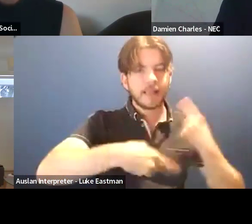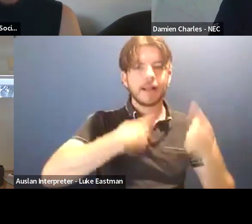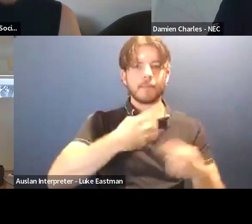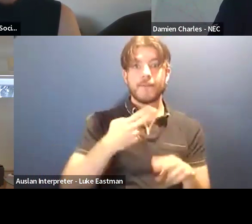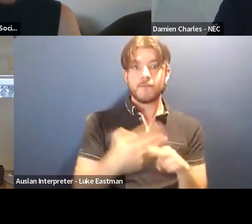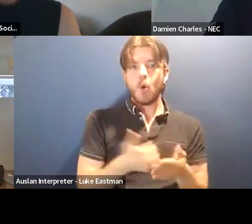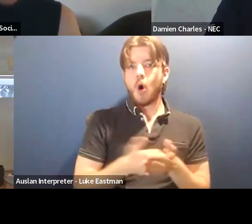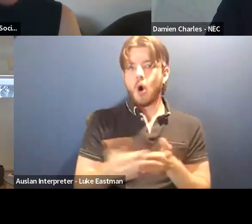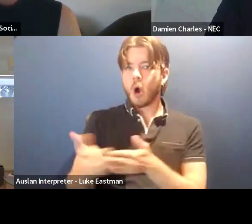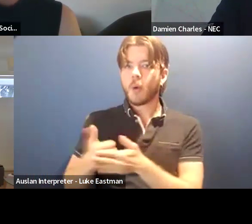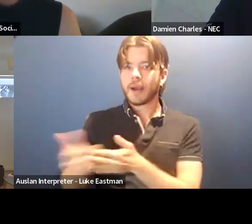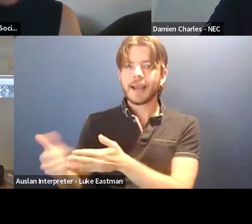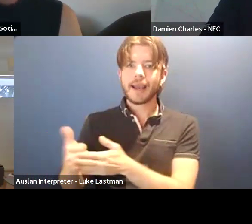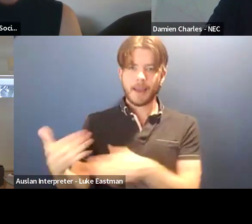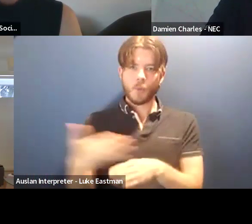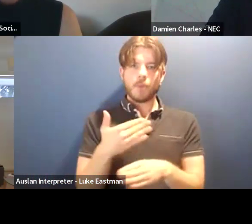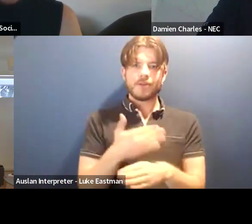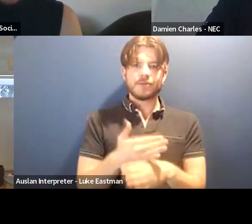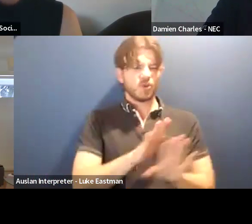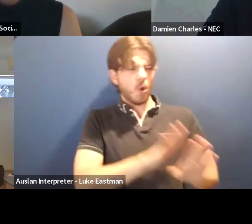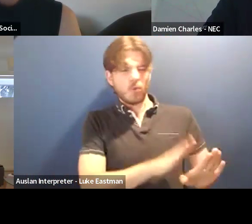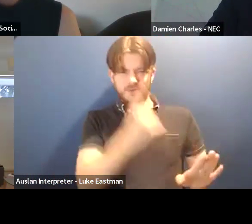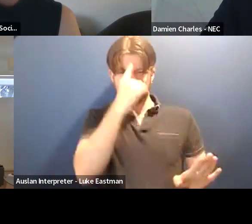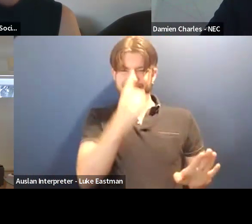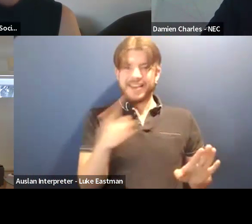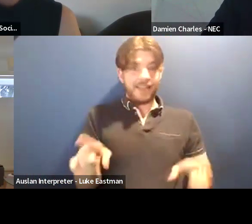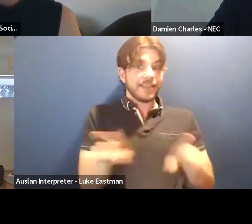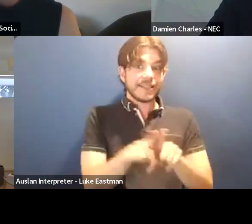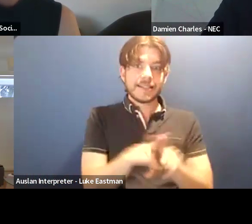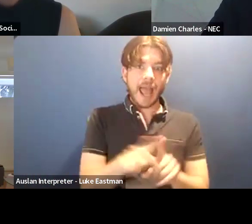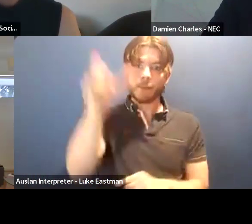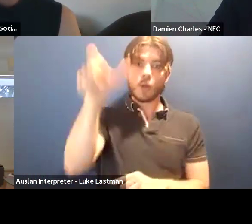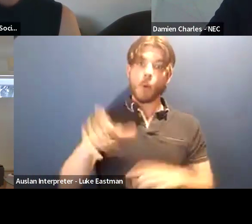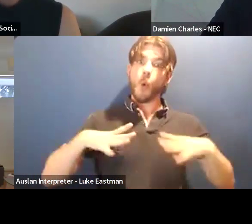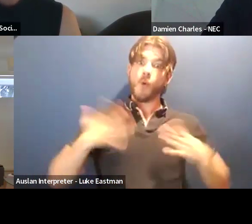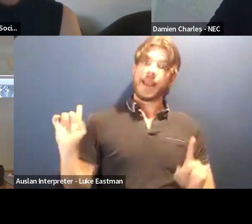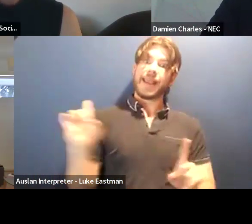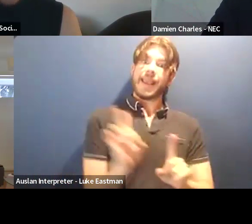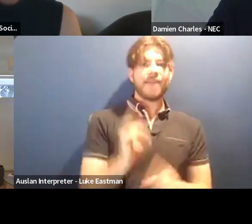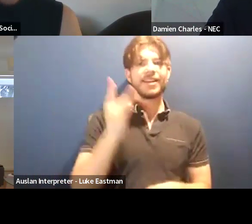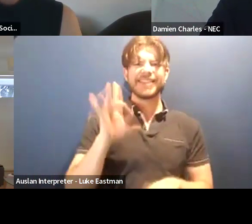don't treat them as you would someone that's been here for 10 years and you